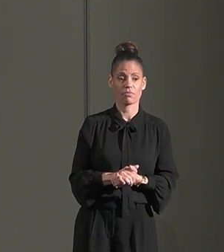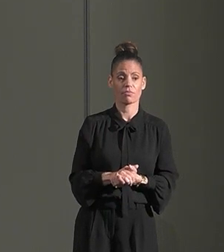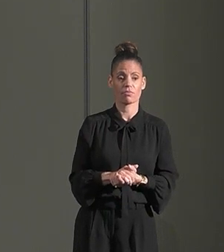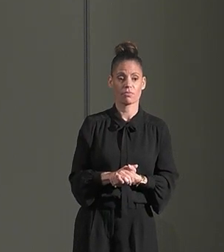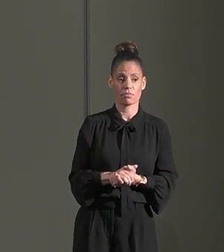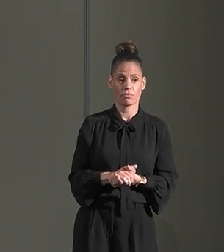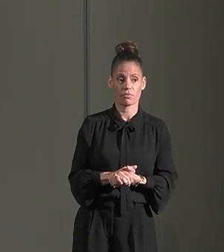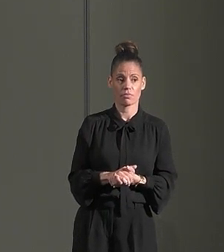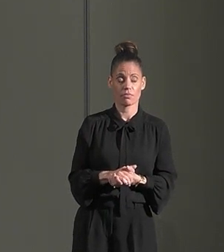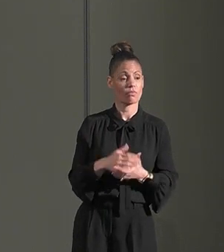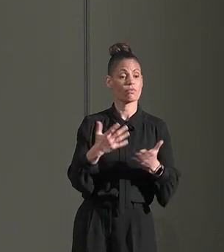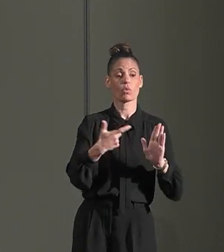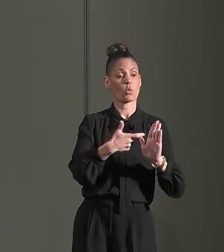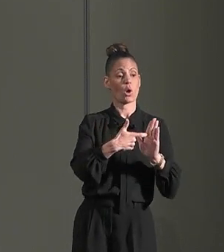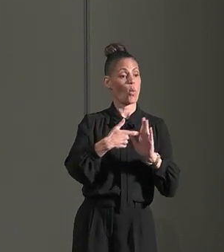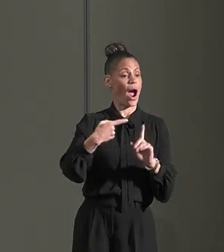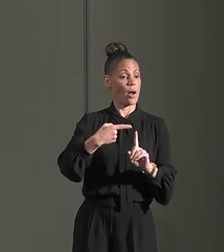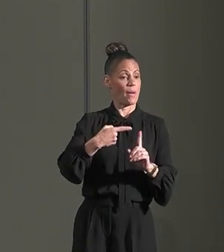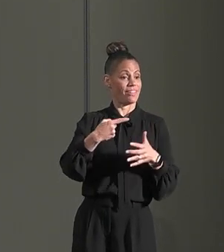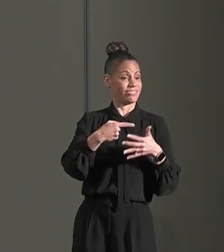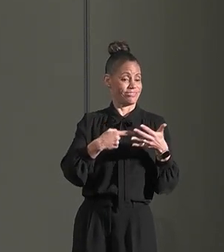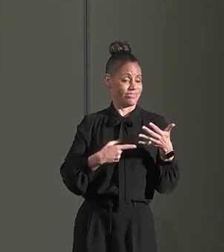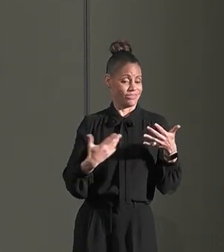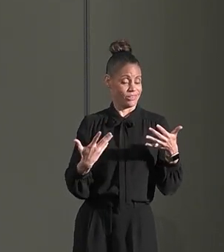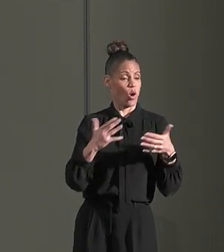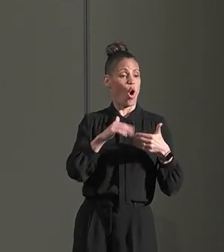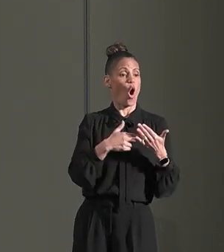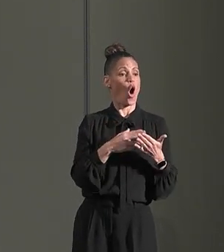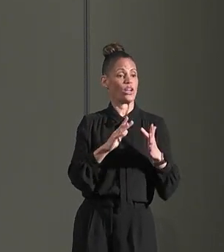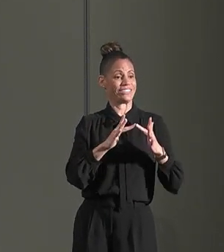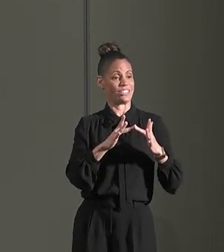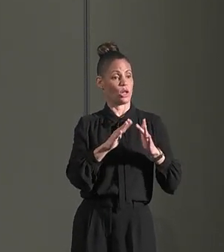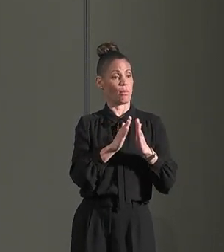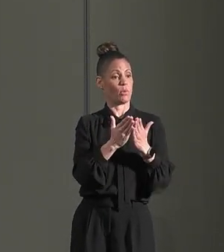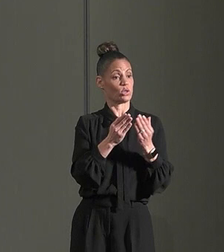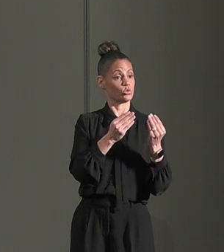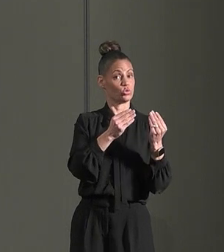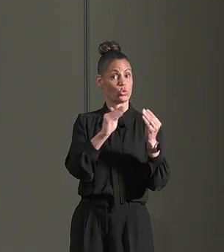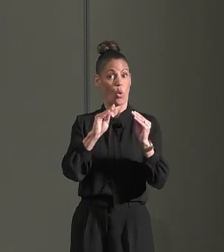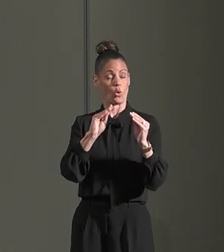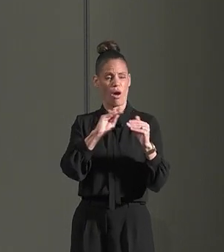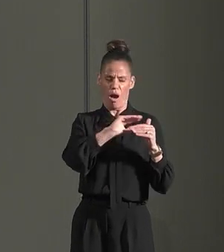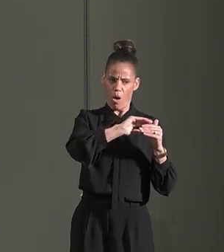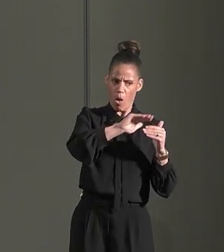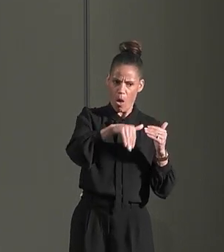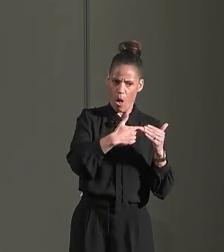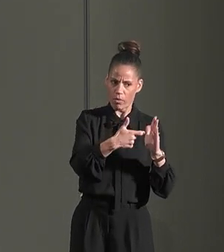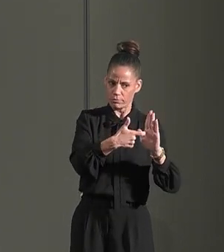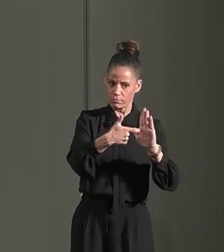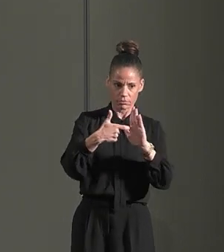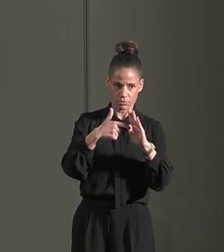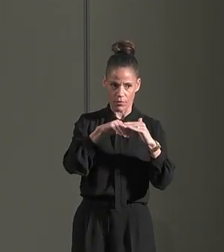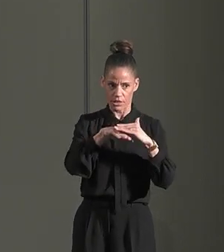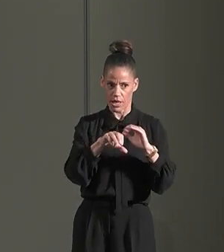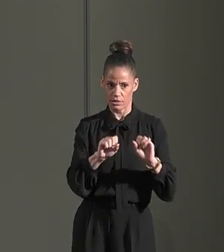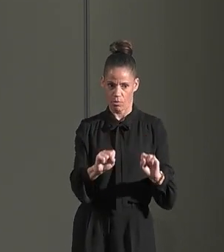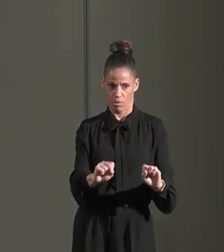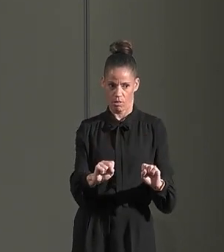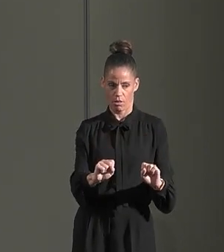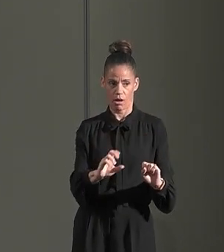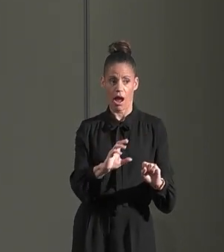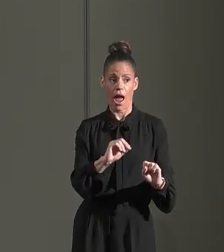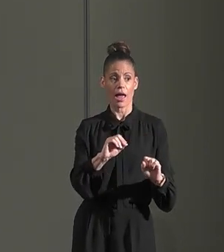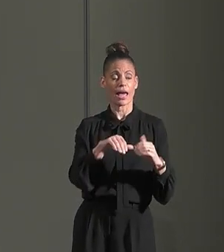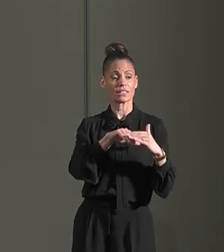are that all the digital books that are sold must be accessible. And the accessibility metadata must